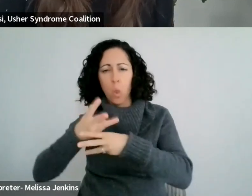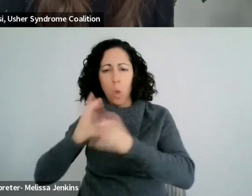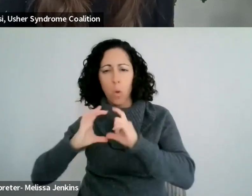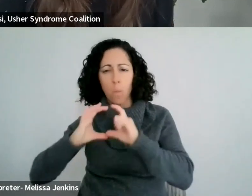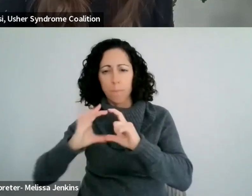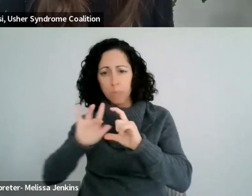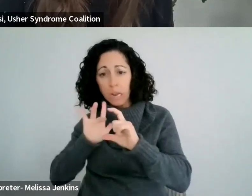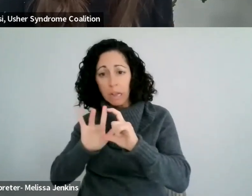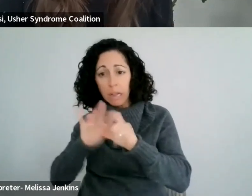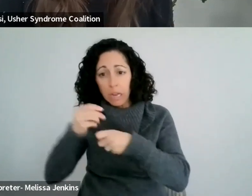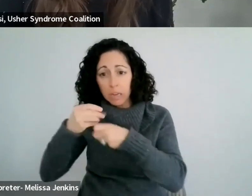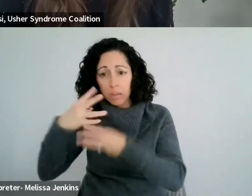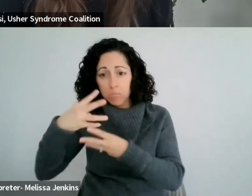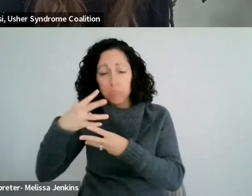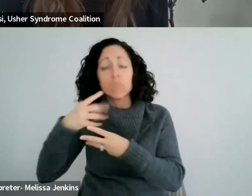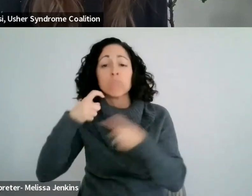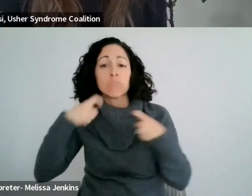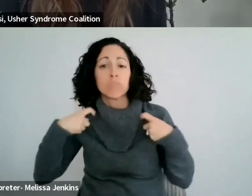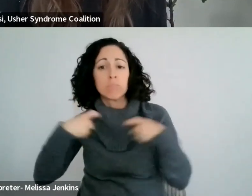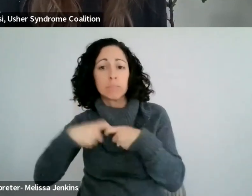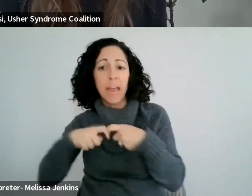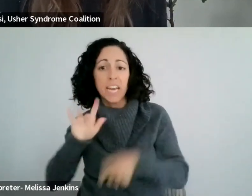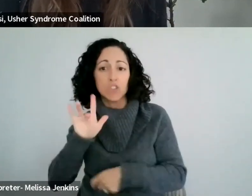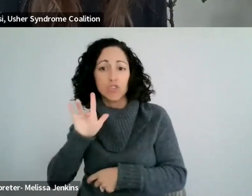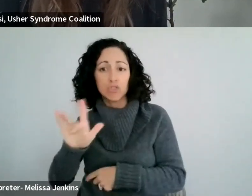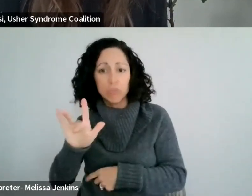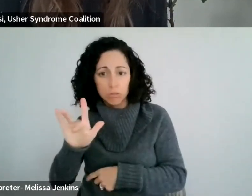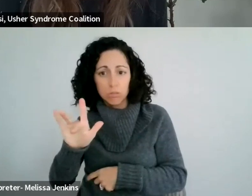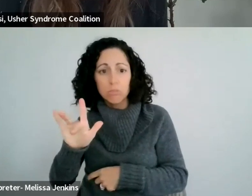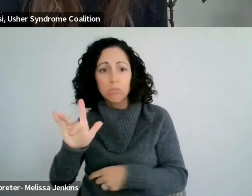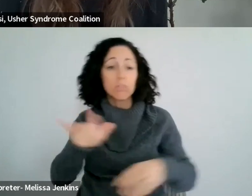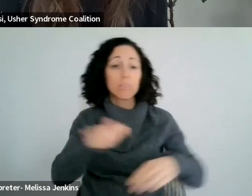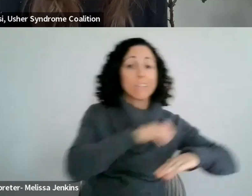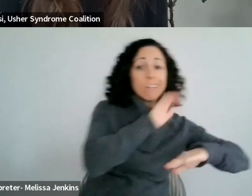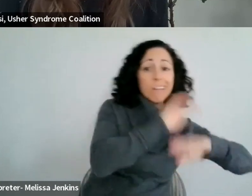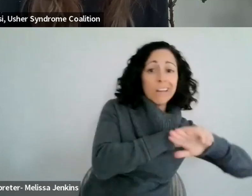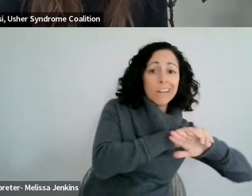And if you select Spanish, you have the option to mute the original English audio.